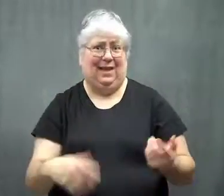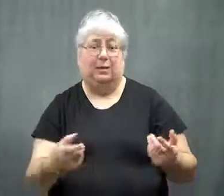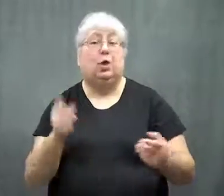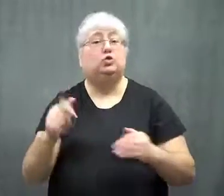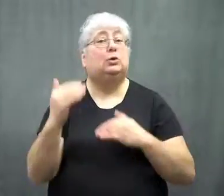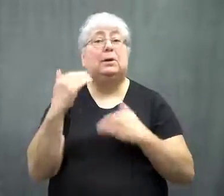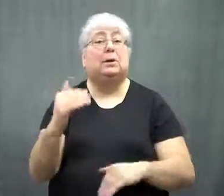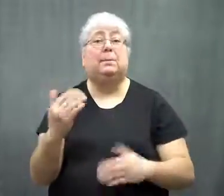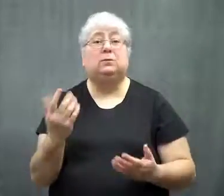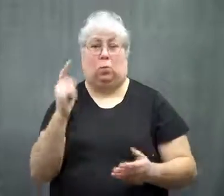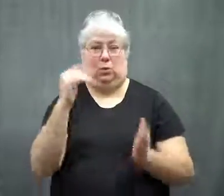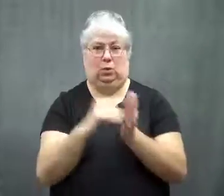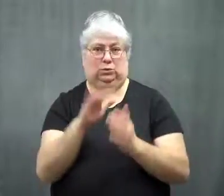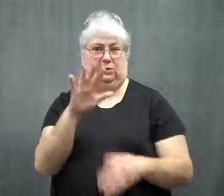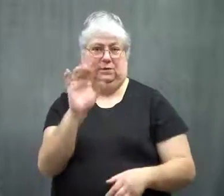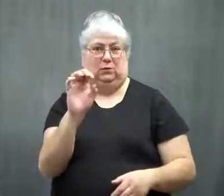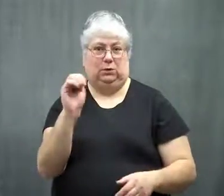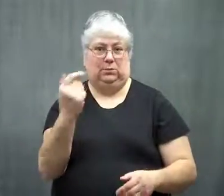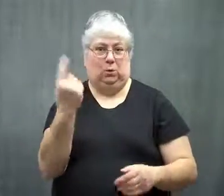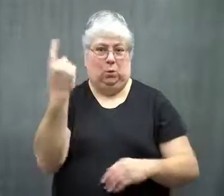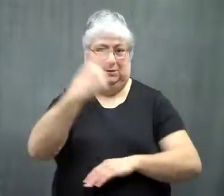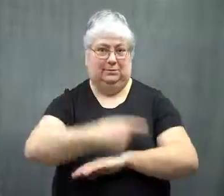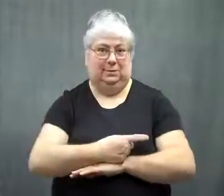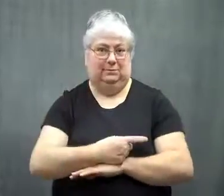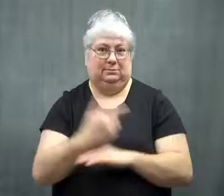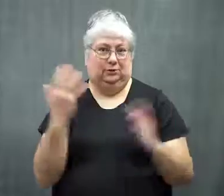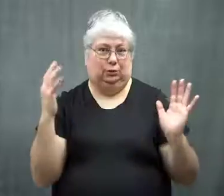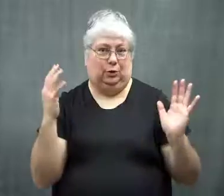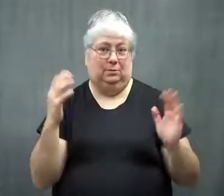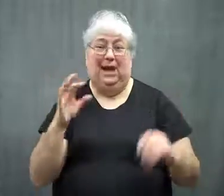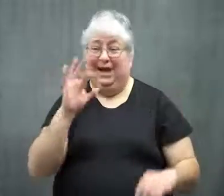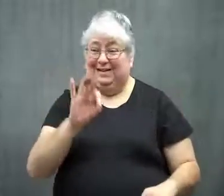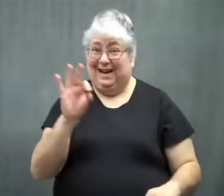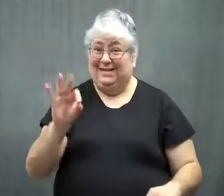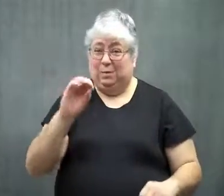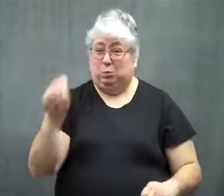They should only consume 1500 mg per day.